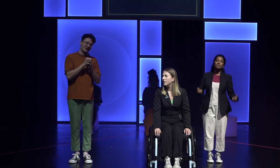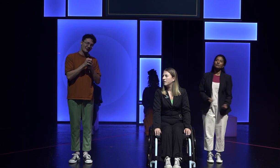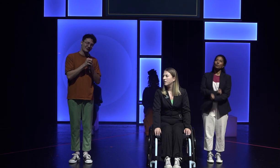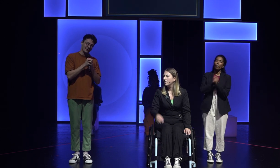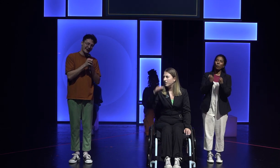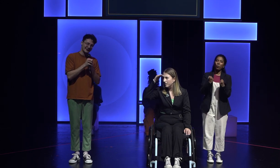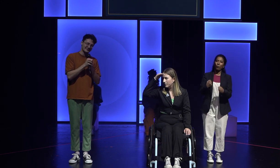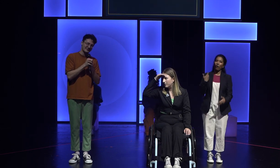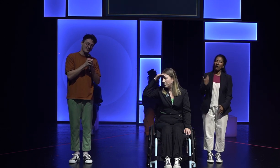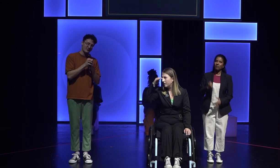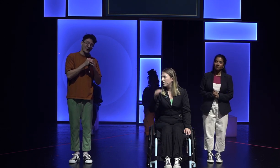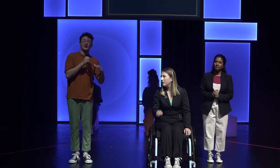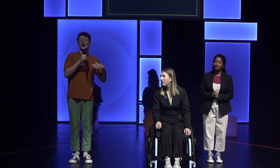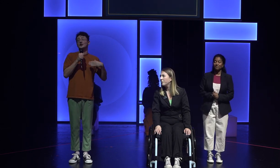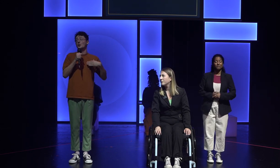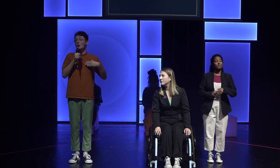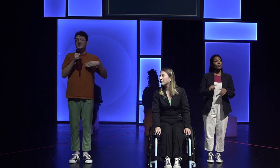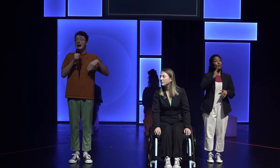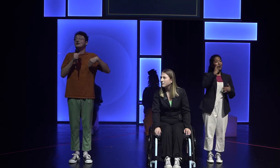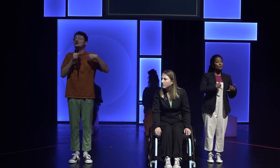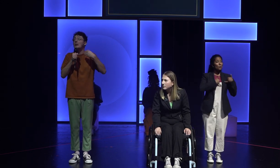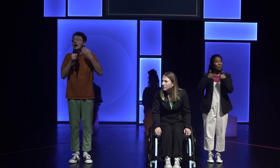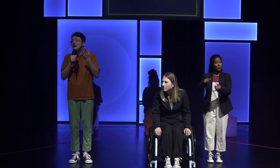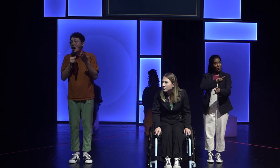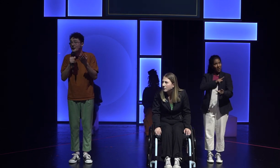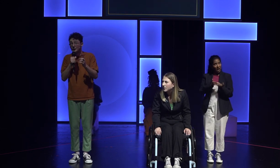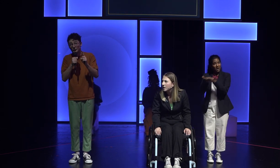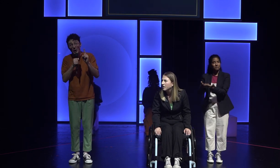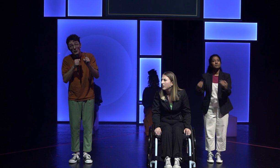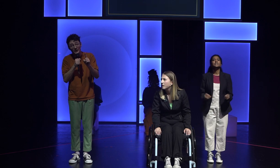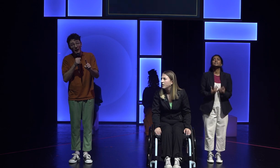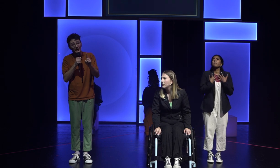tough cookie. This first award is about inspiring others through overcoming